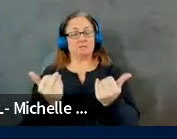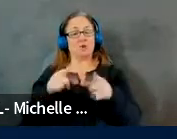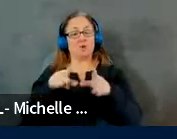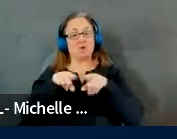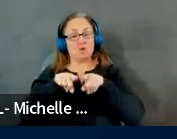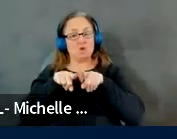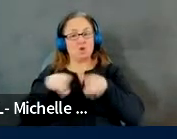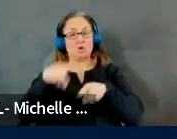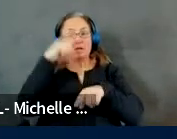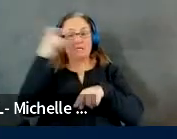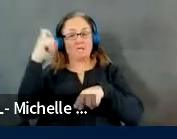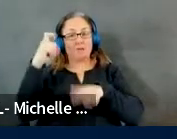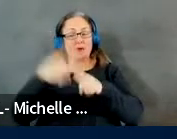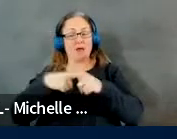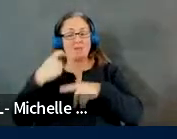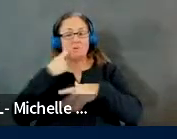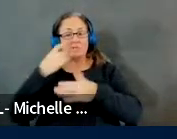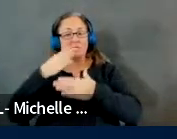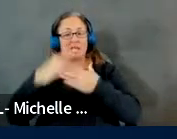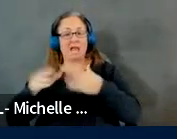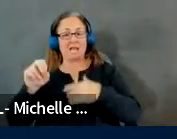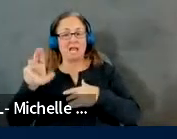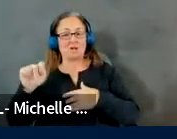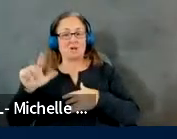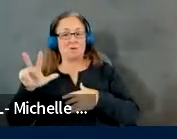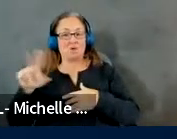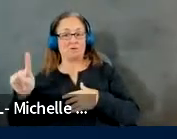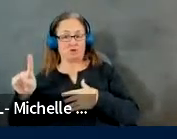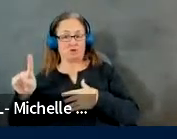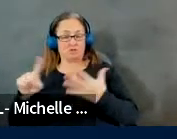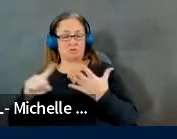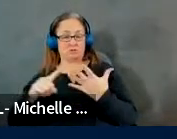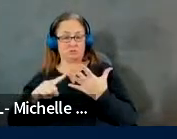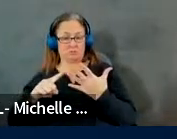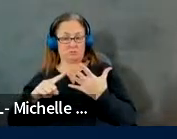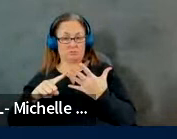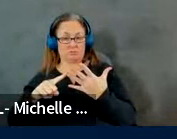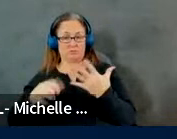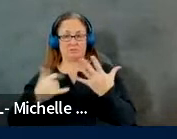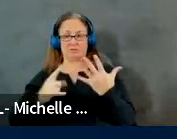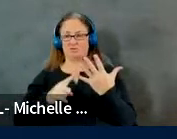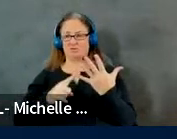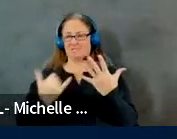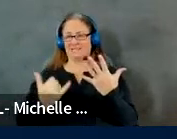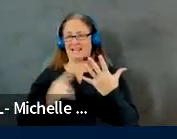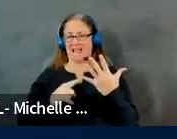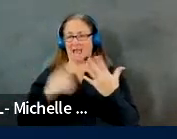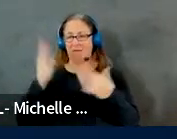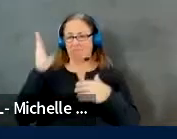and concluded on October 31st of this fall. And then today, of course, we are presenting